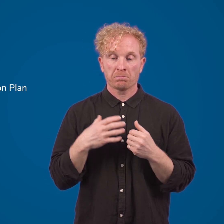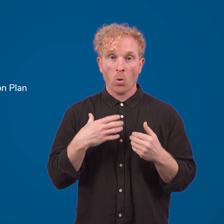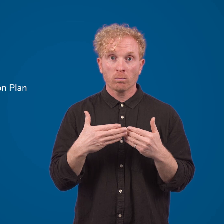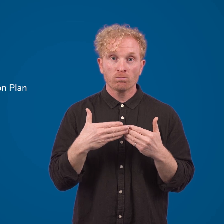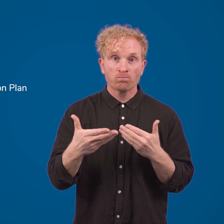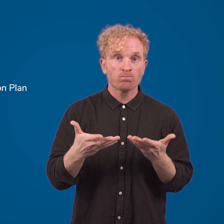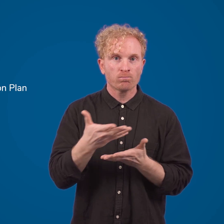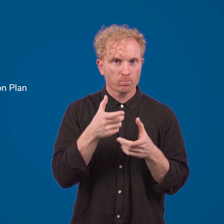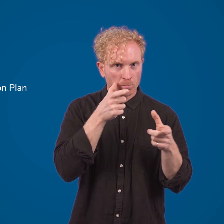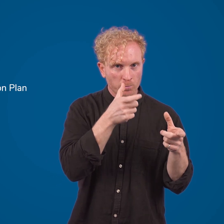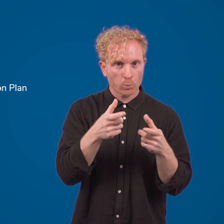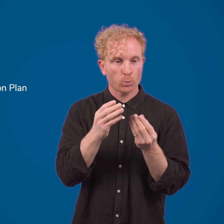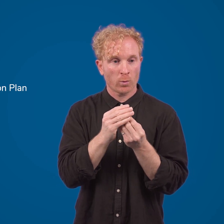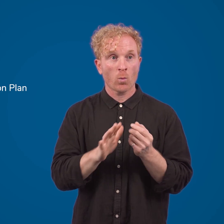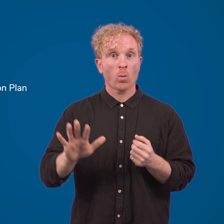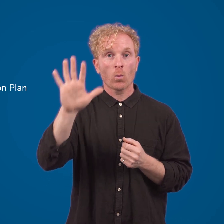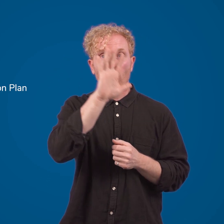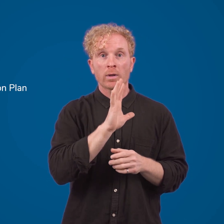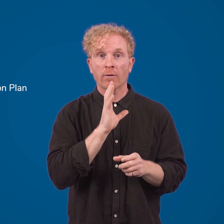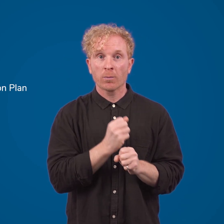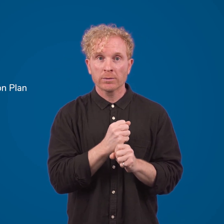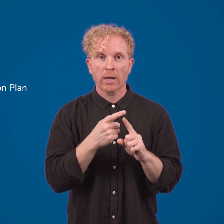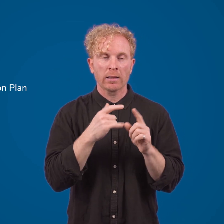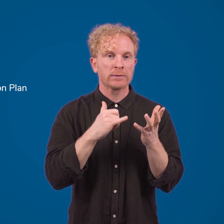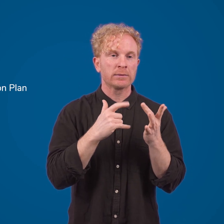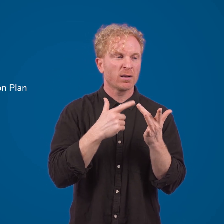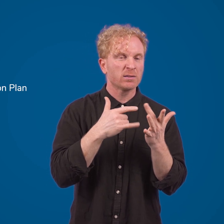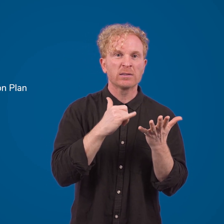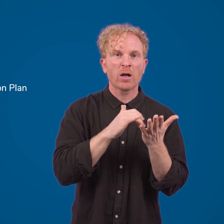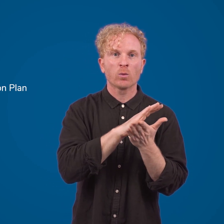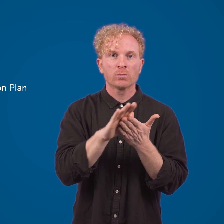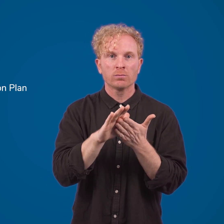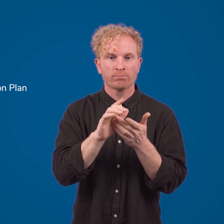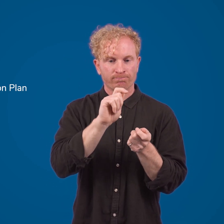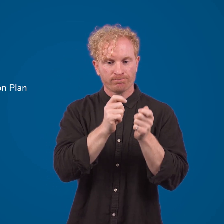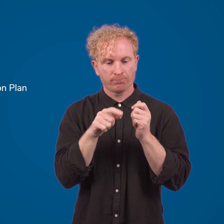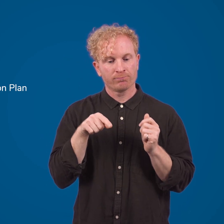Conduct further discussions with all governments and other stakeholders